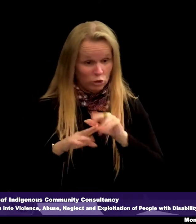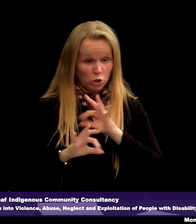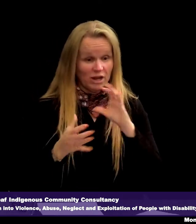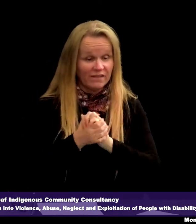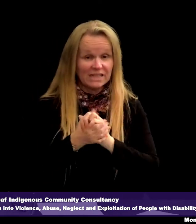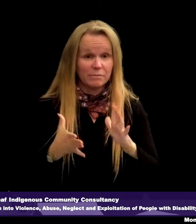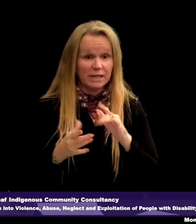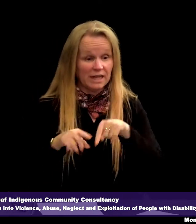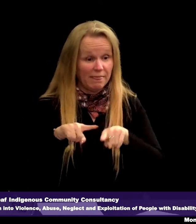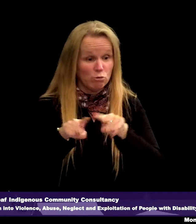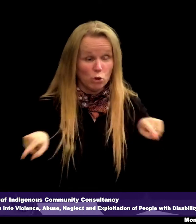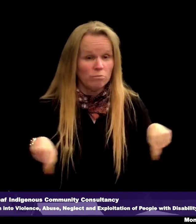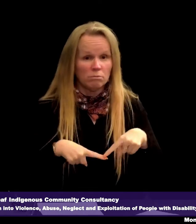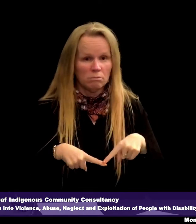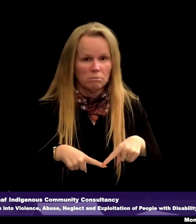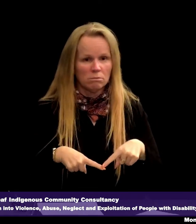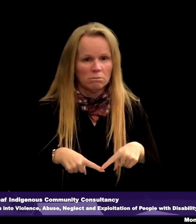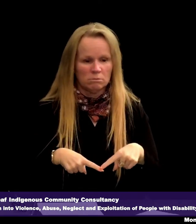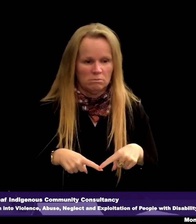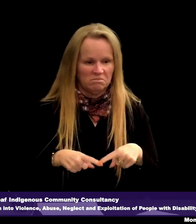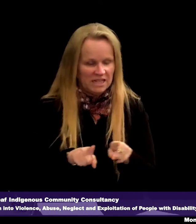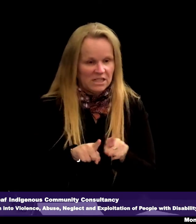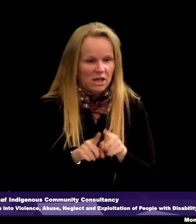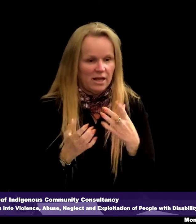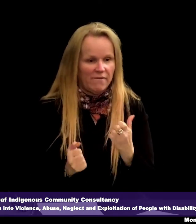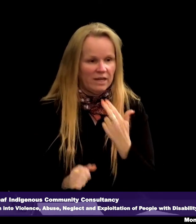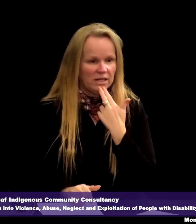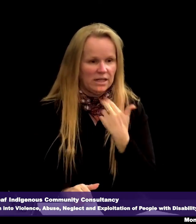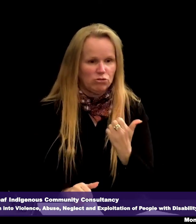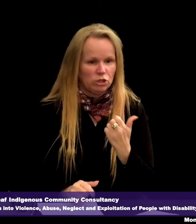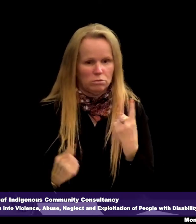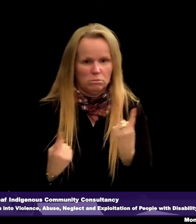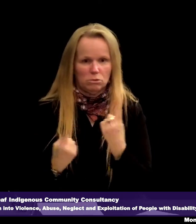And I think to myself, if you don't have expertise in the room, it's like having an